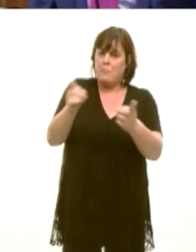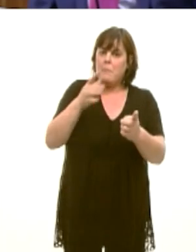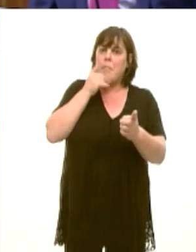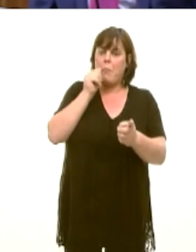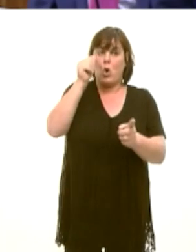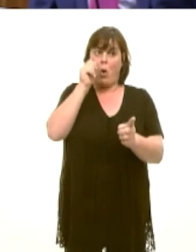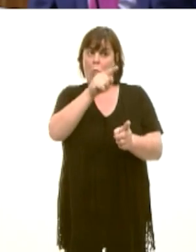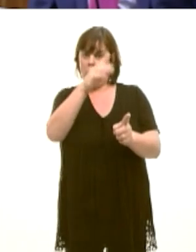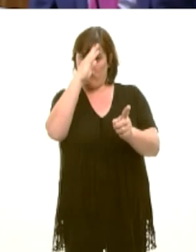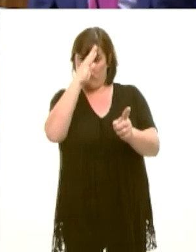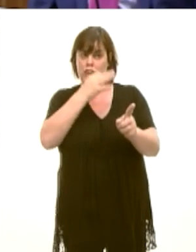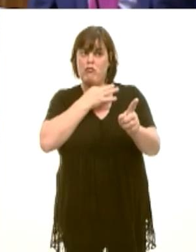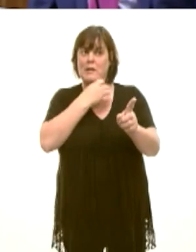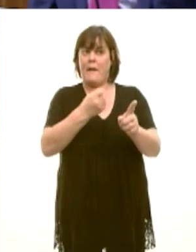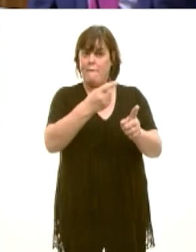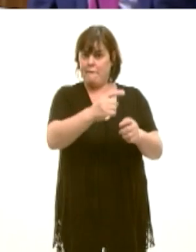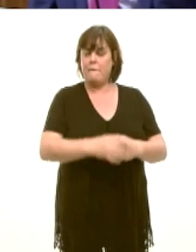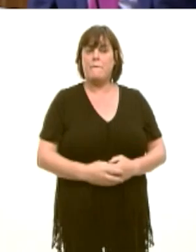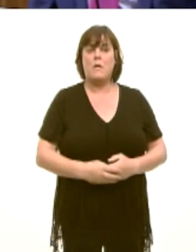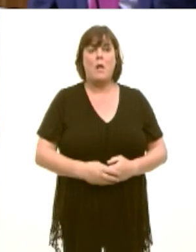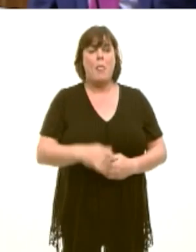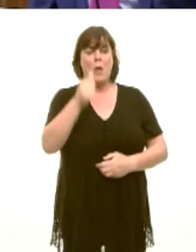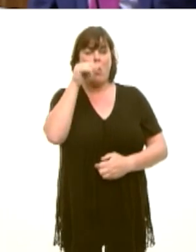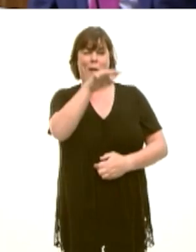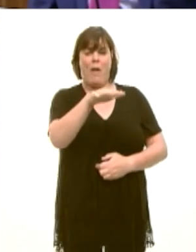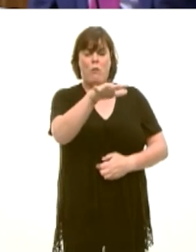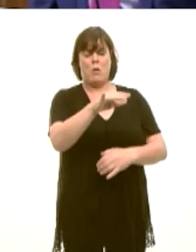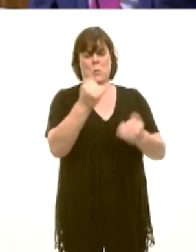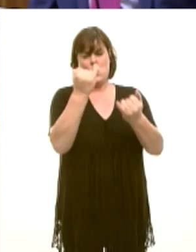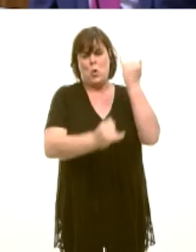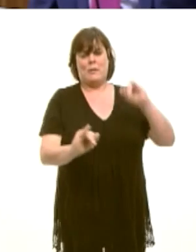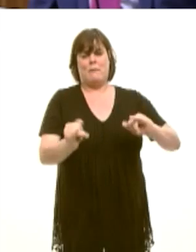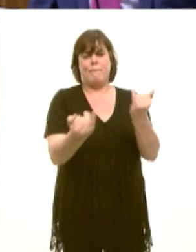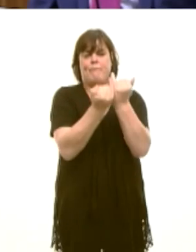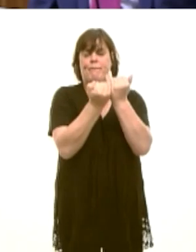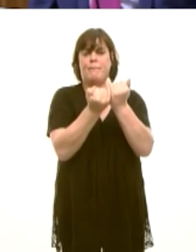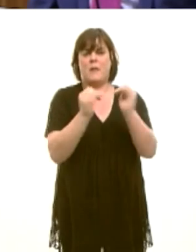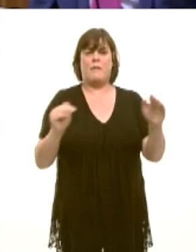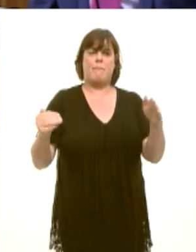they are aware of the collision sites, and that they take steps to ensure their own safety